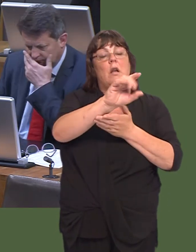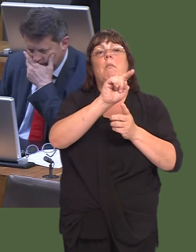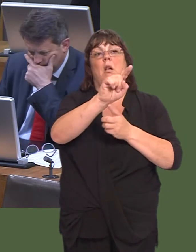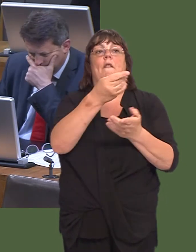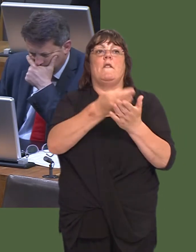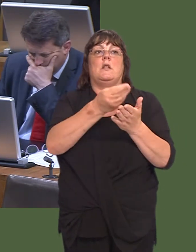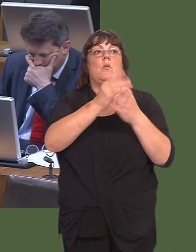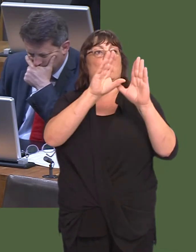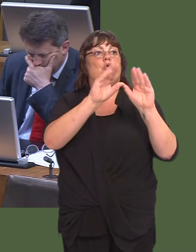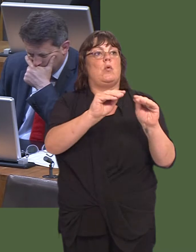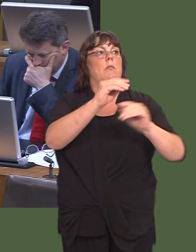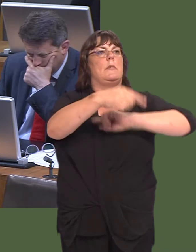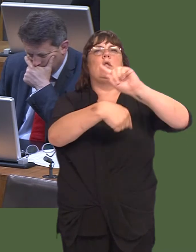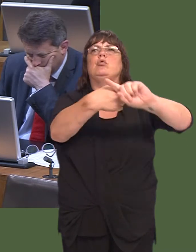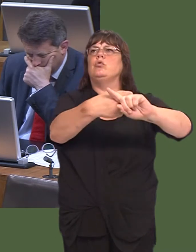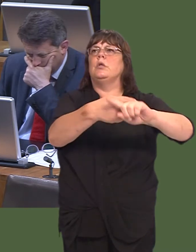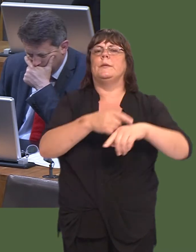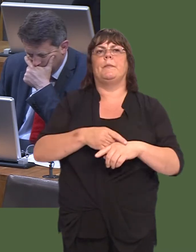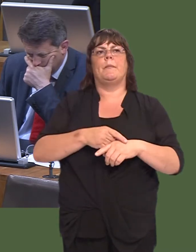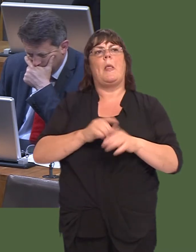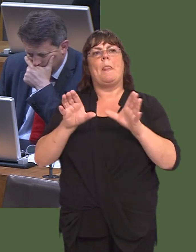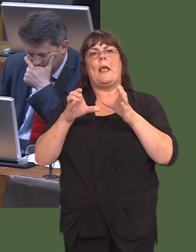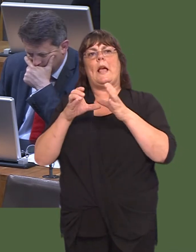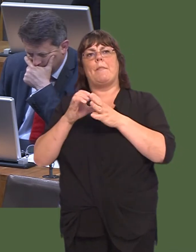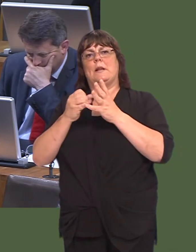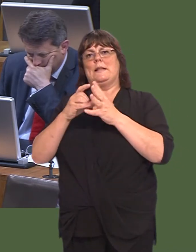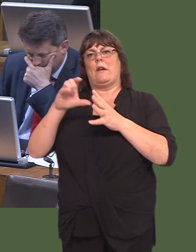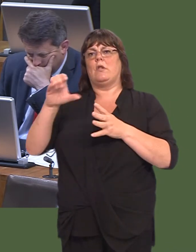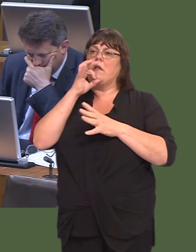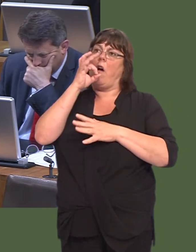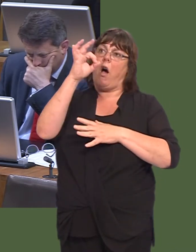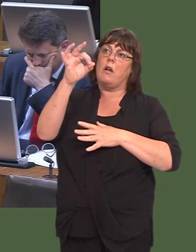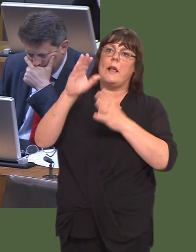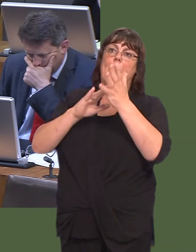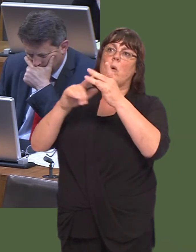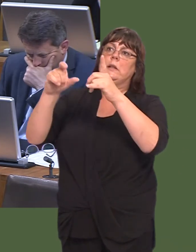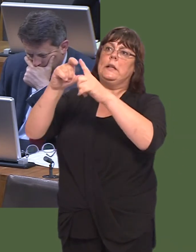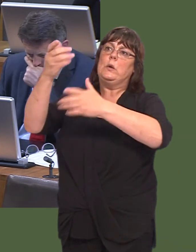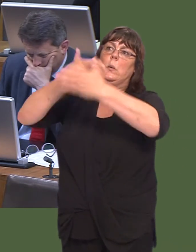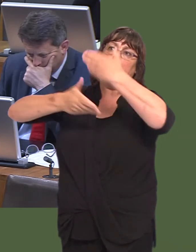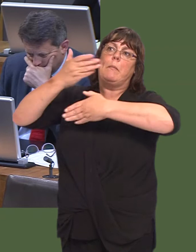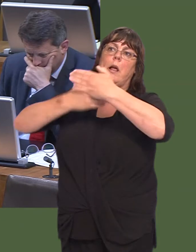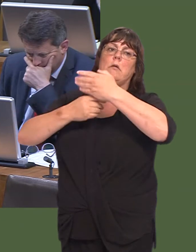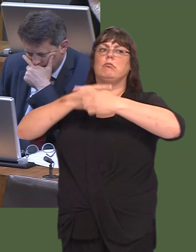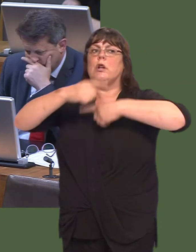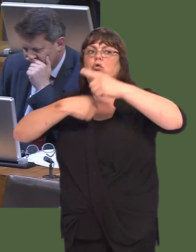that funding will come to an end next year. The Cabinet Secretary for Education has written to the MOD, asking them to explain that position. John Griffiths: 8.